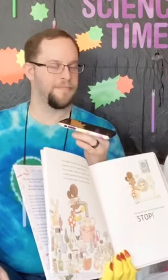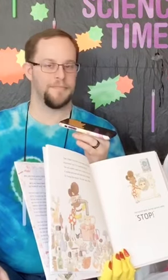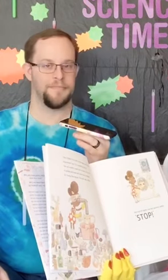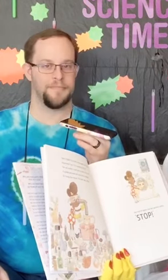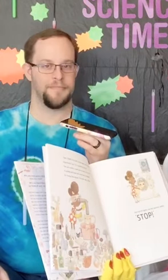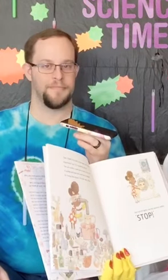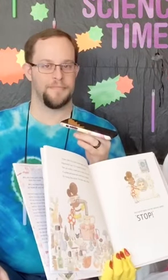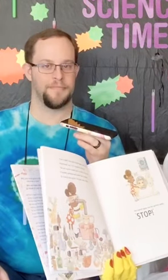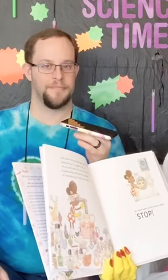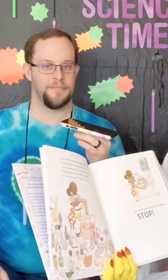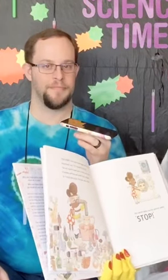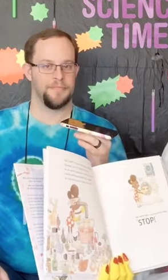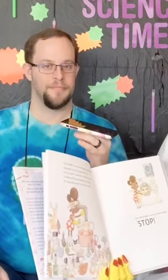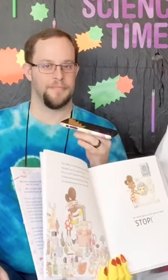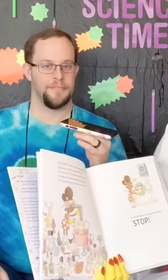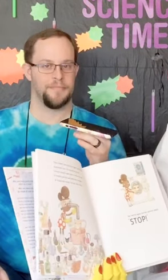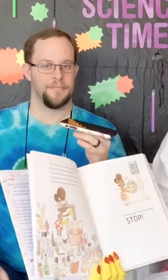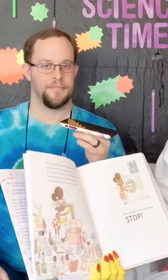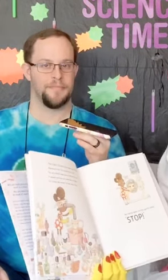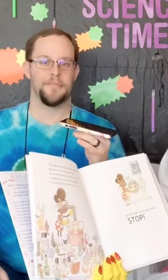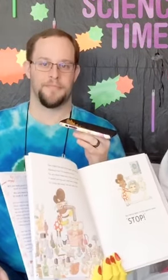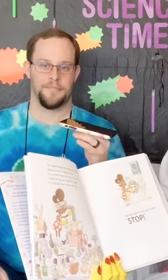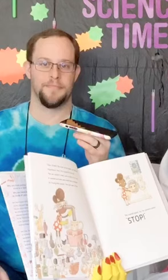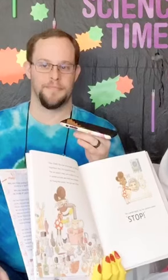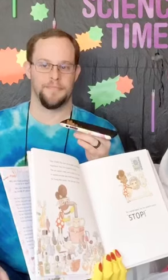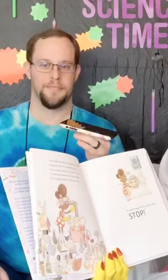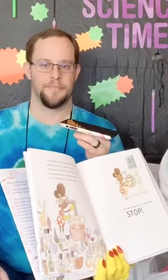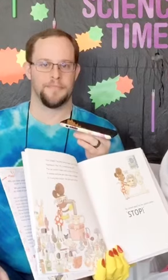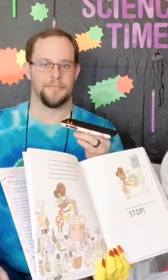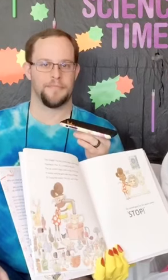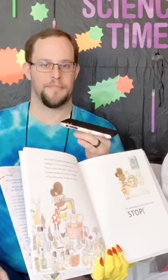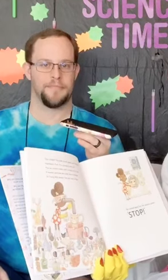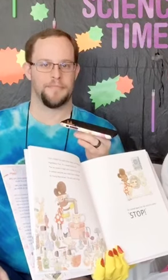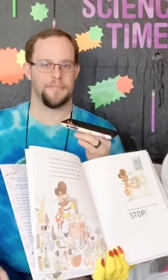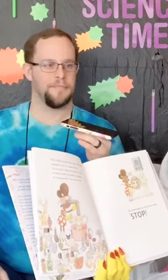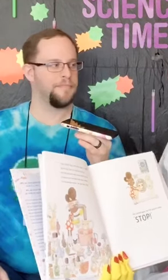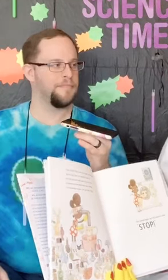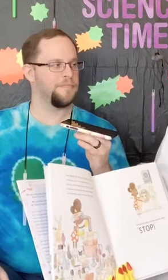It needed perfume and some fancy cologne. So young Ada tested!